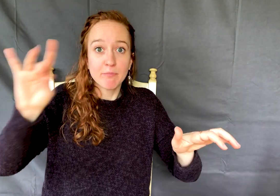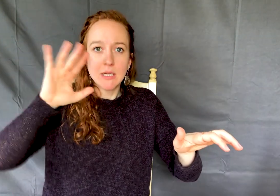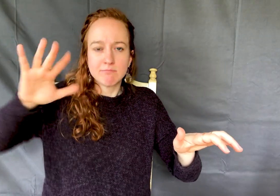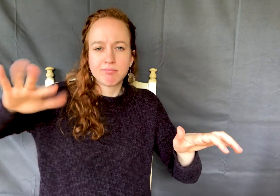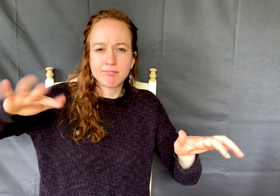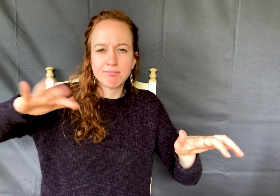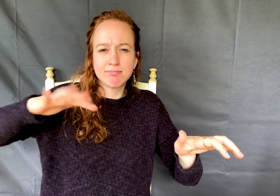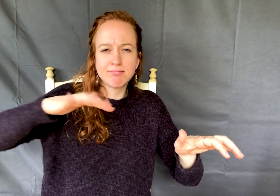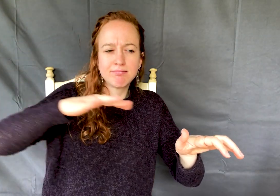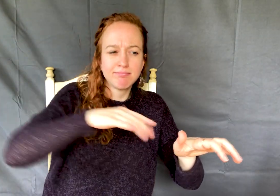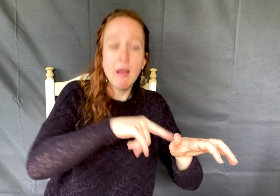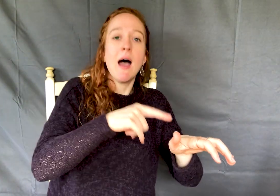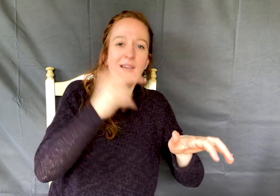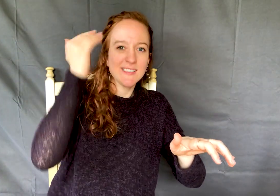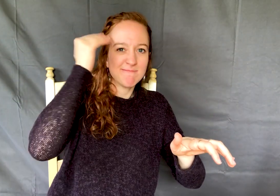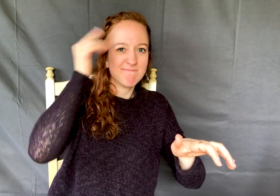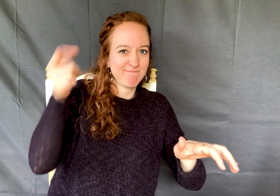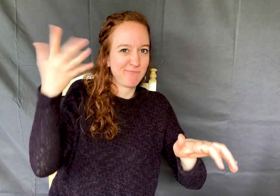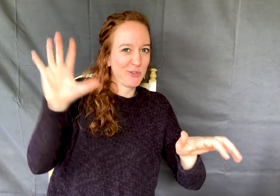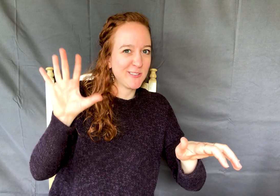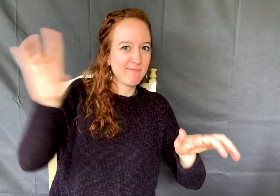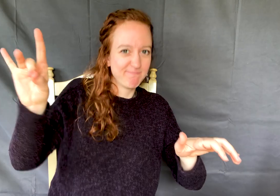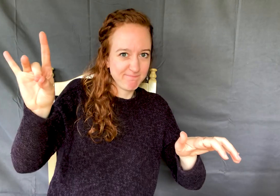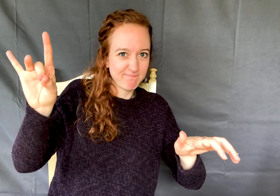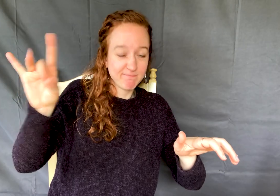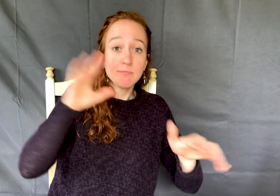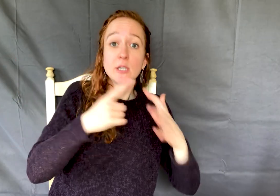When it sticks to the second point, the spider feels the change in the vibration.